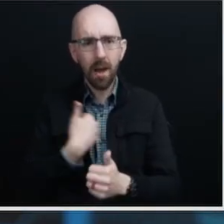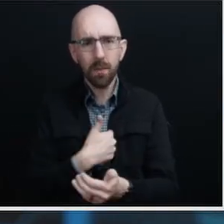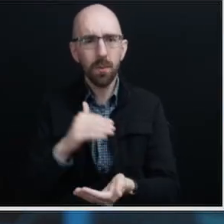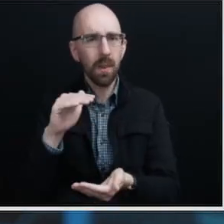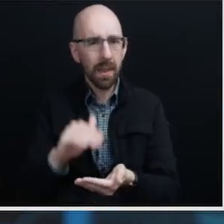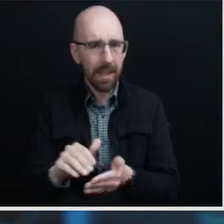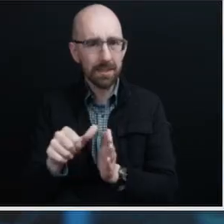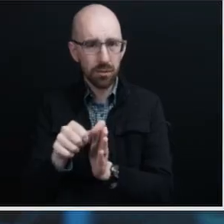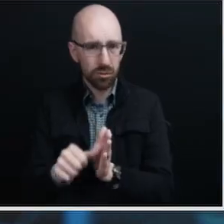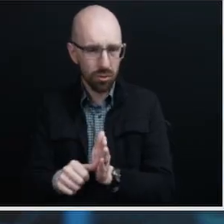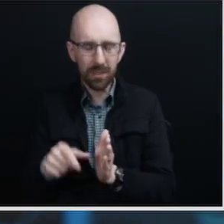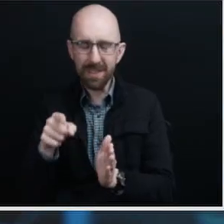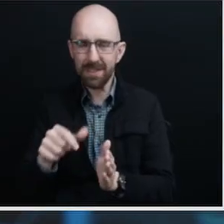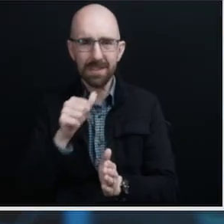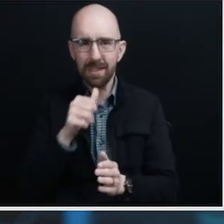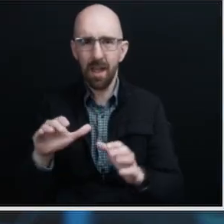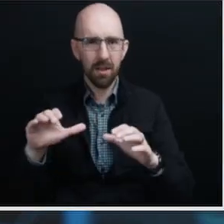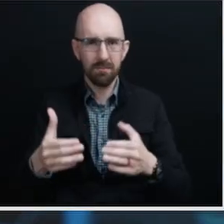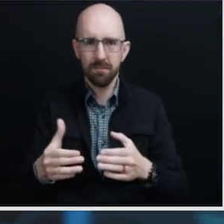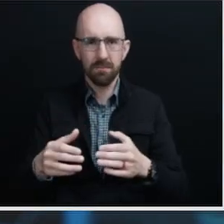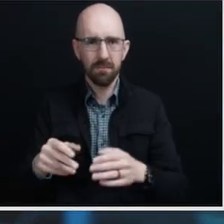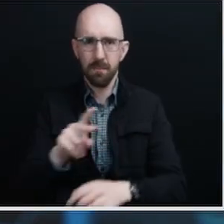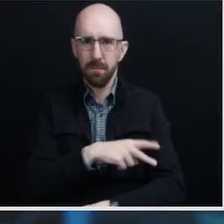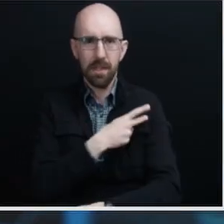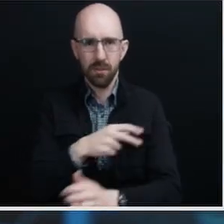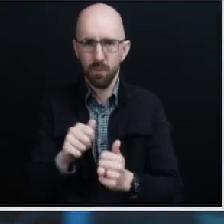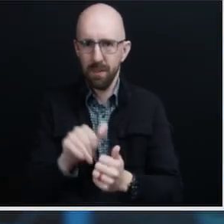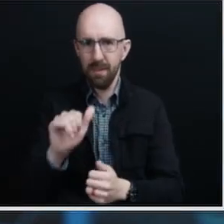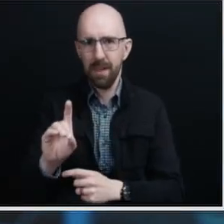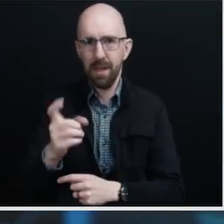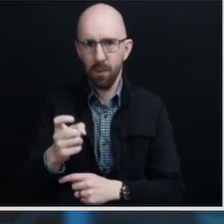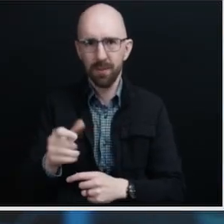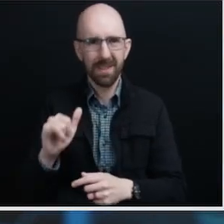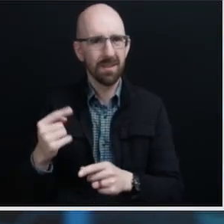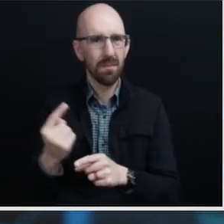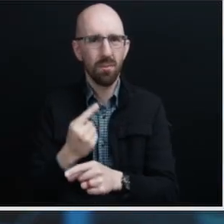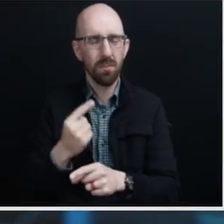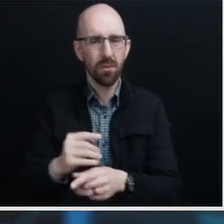this is not a population of patients with this diagnosis that that's appropriate at this time.